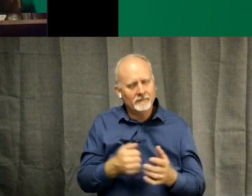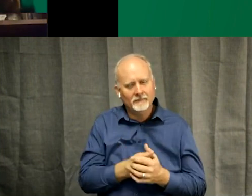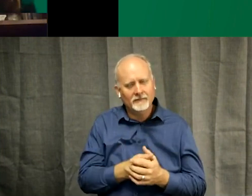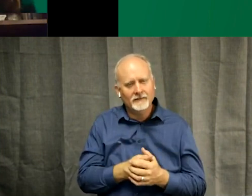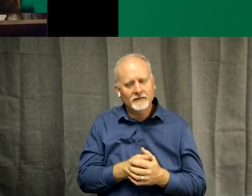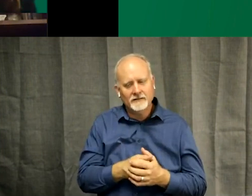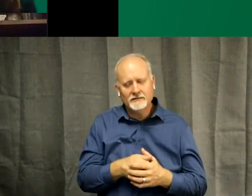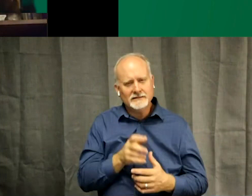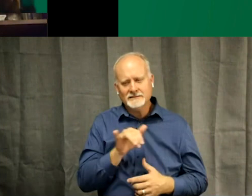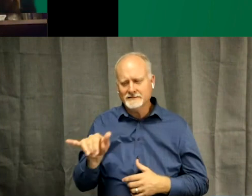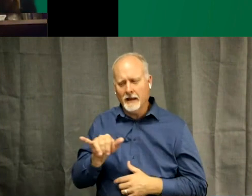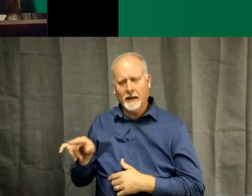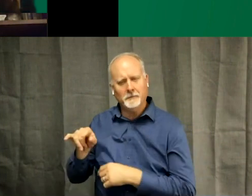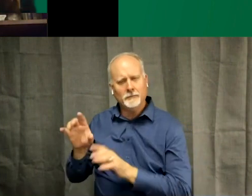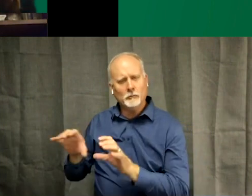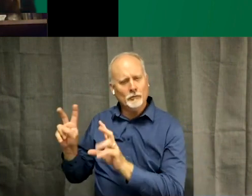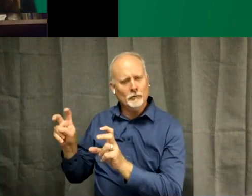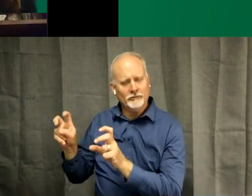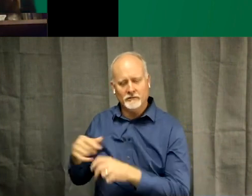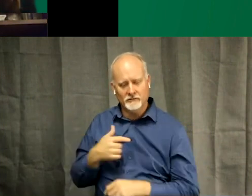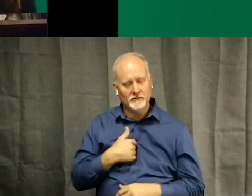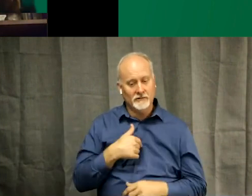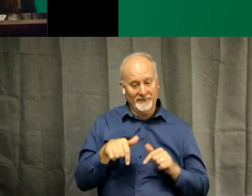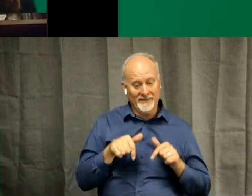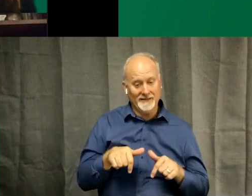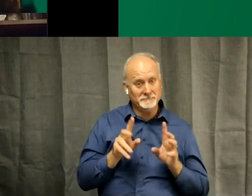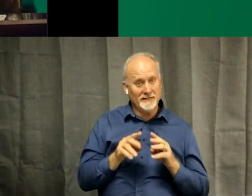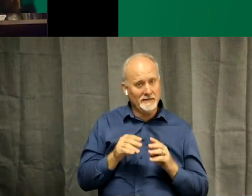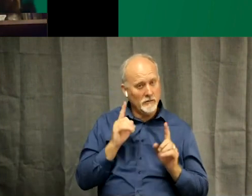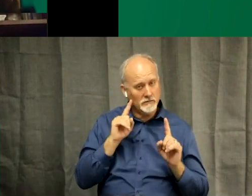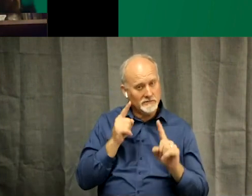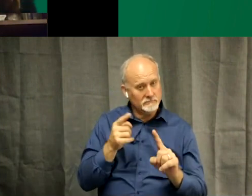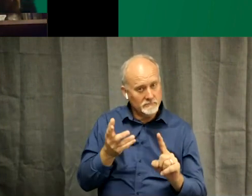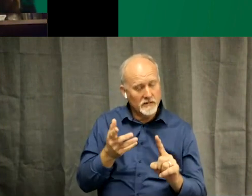offering software updates this virtual town hall was designed to one update you on the public